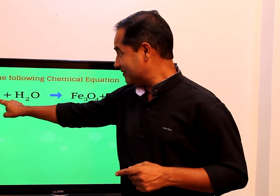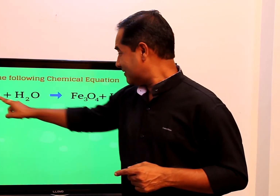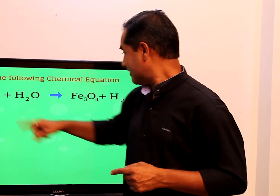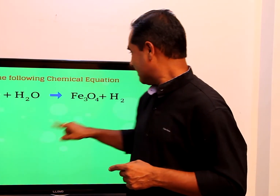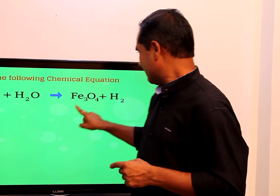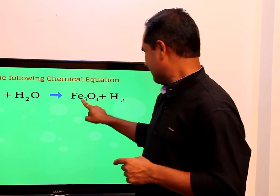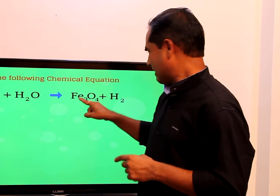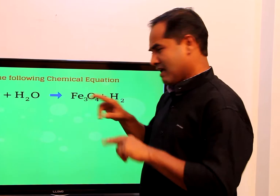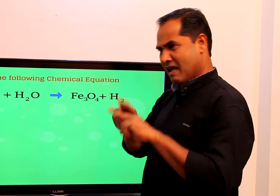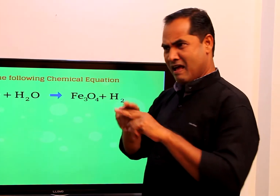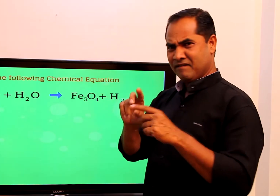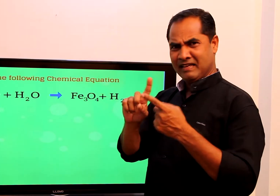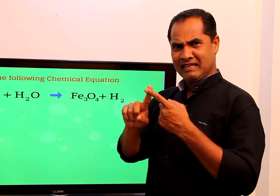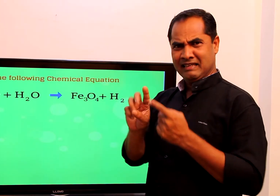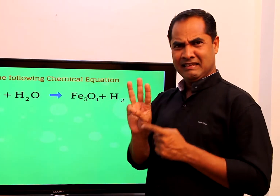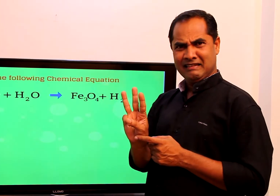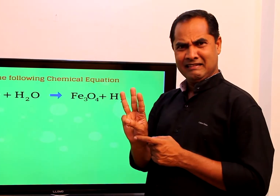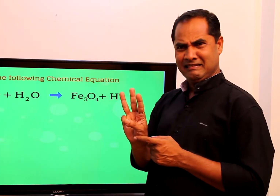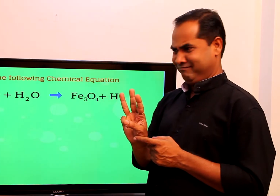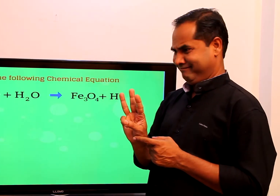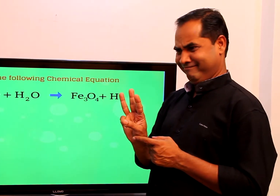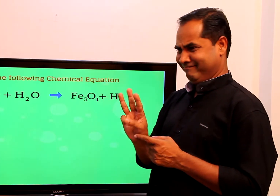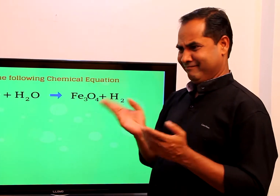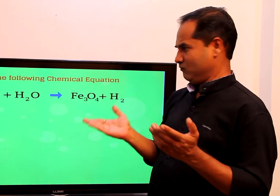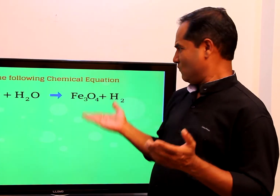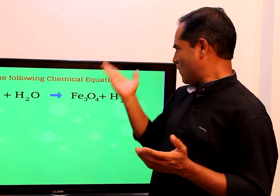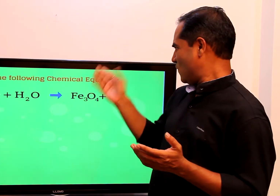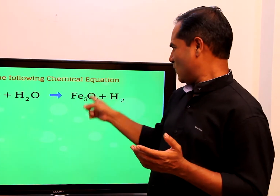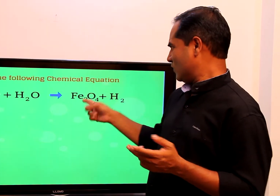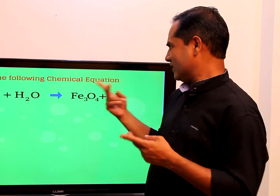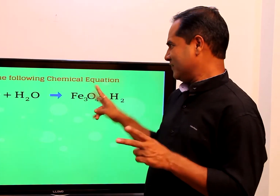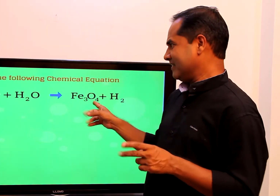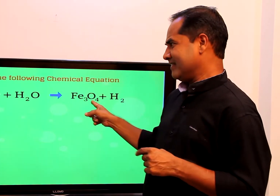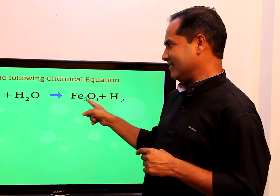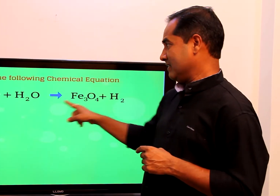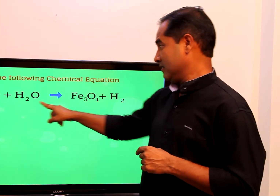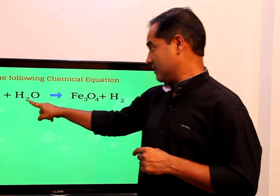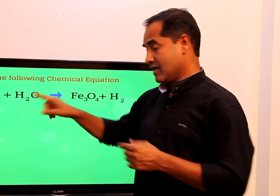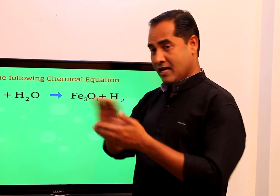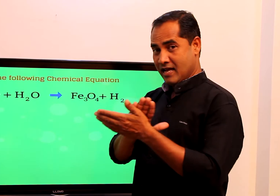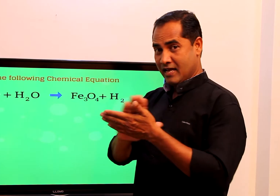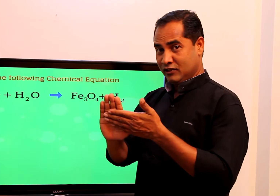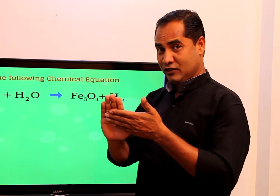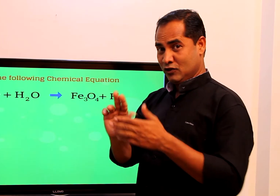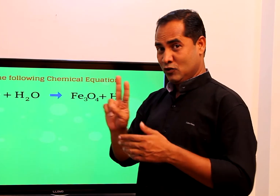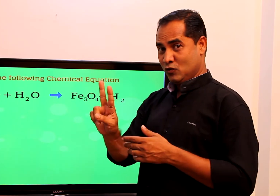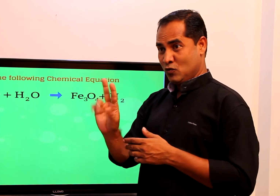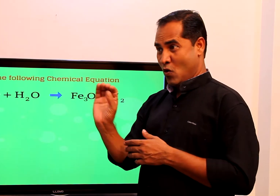Fe which is Iron: left hand side, we have one ; on right-hand side we have 3.